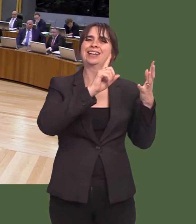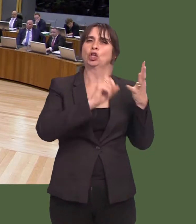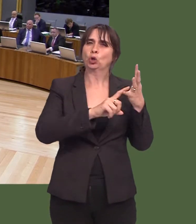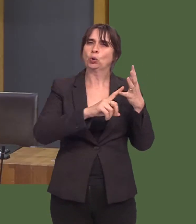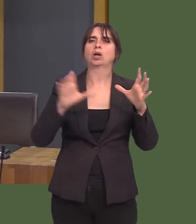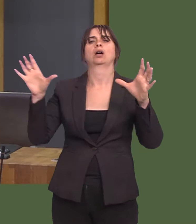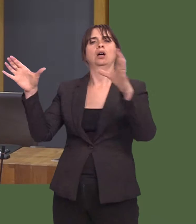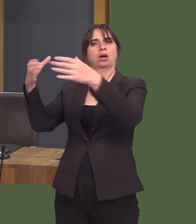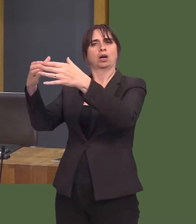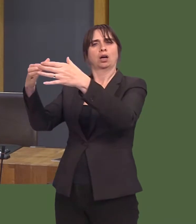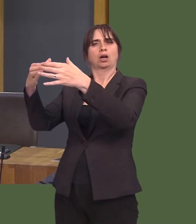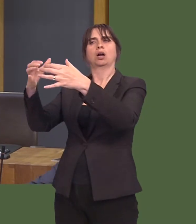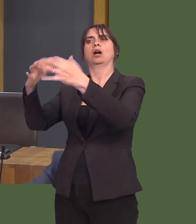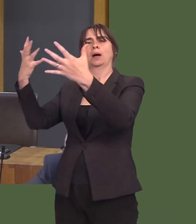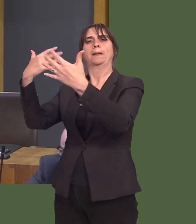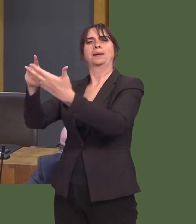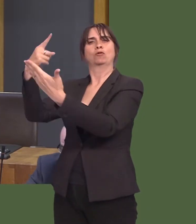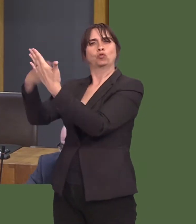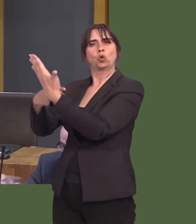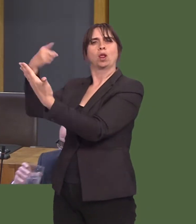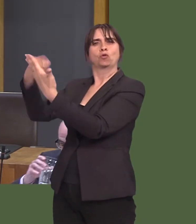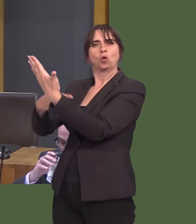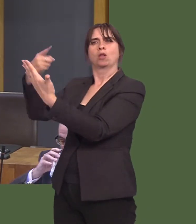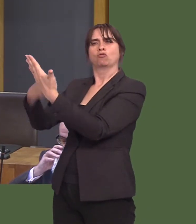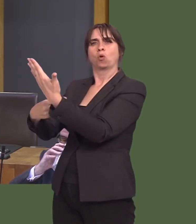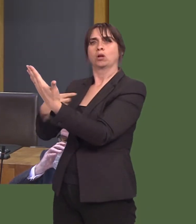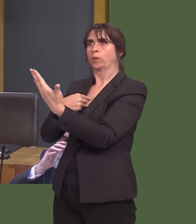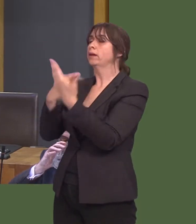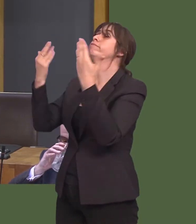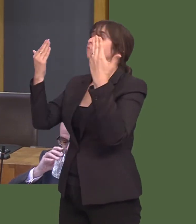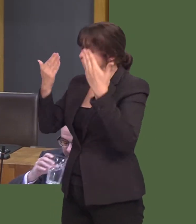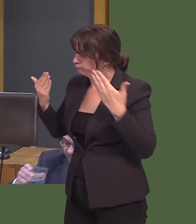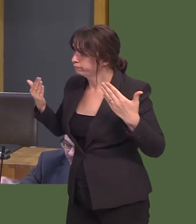mostly responsible for the transformation that weíve seen in the quality of sea water